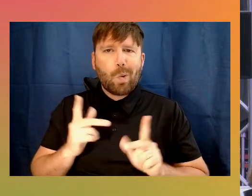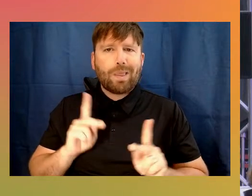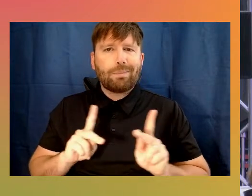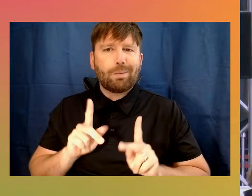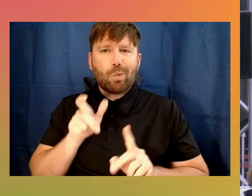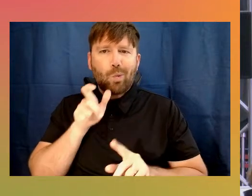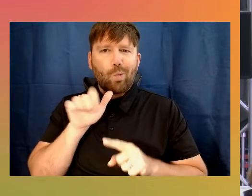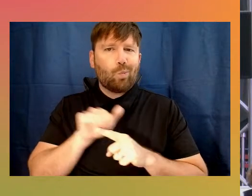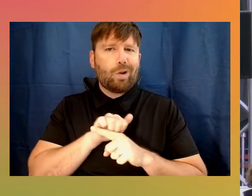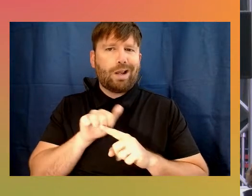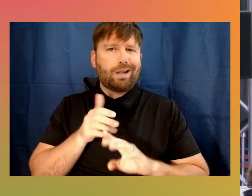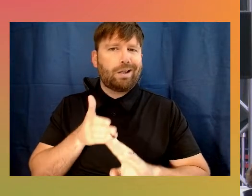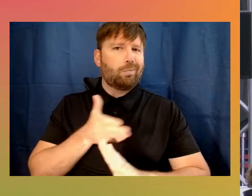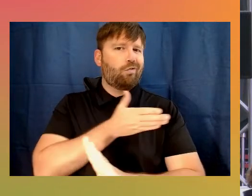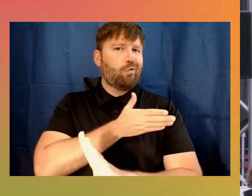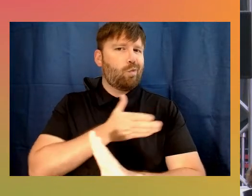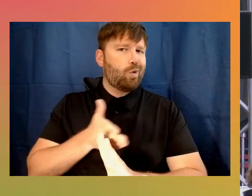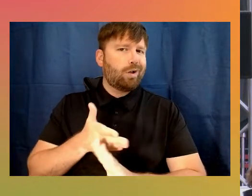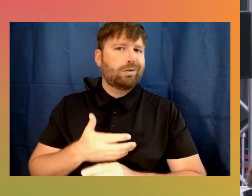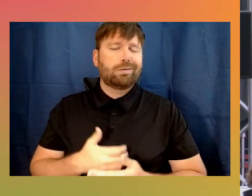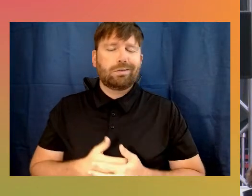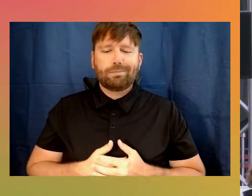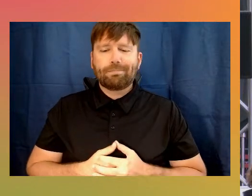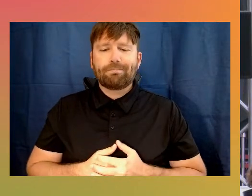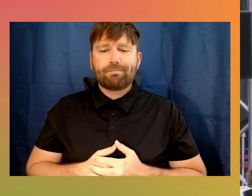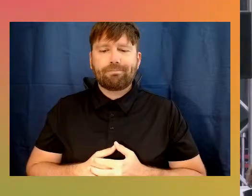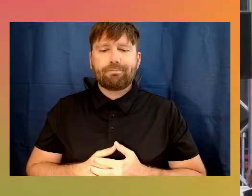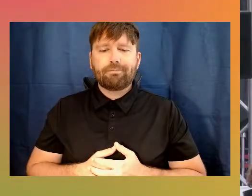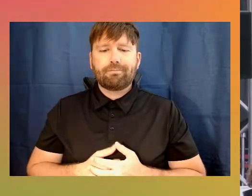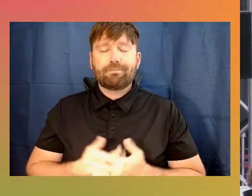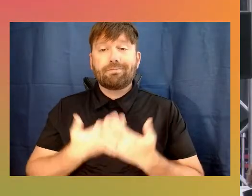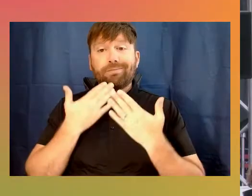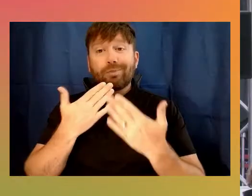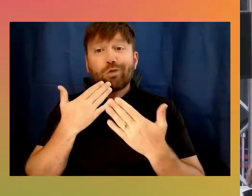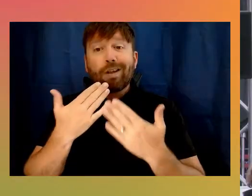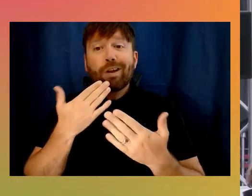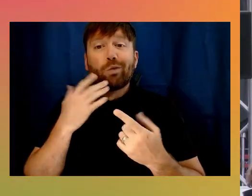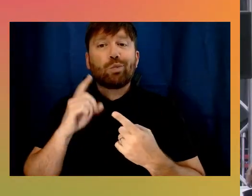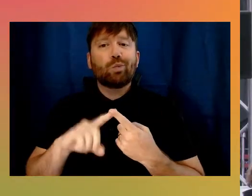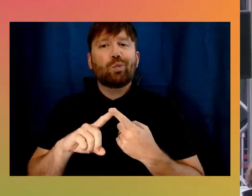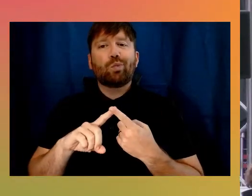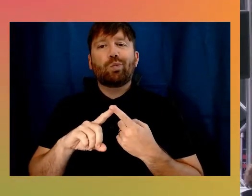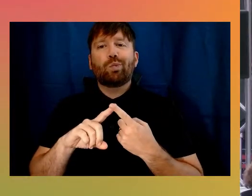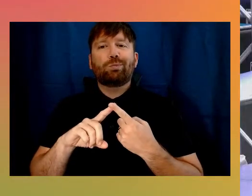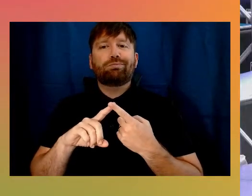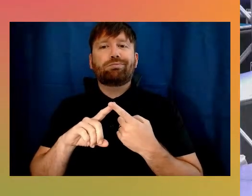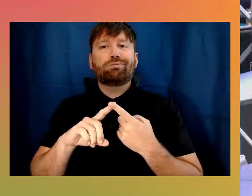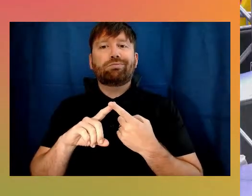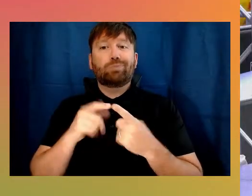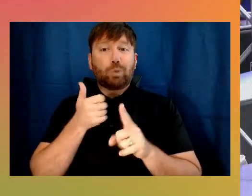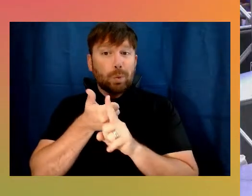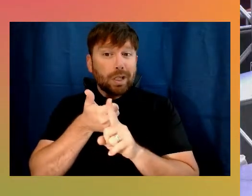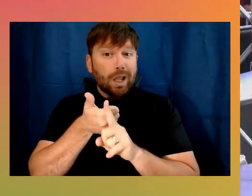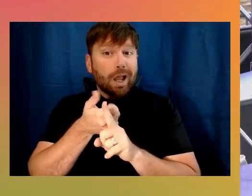THIS PRACTICE. AND ALL OF THE PEOPLE WHO